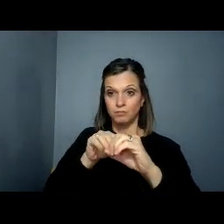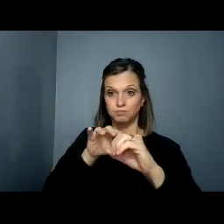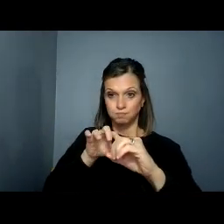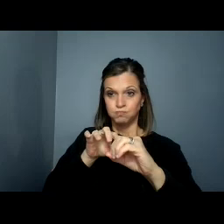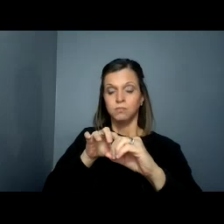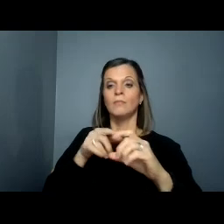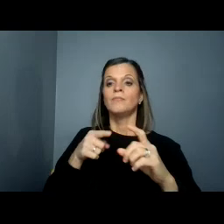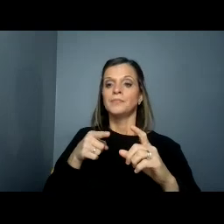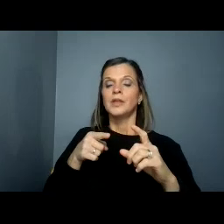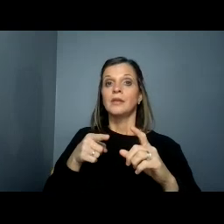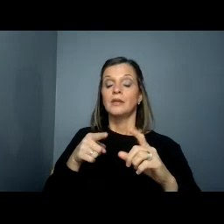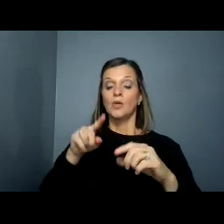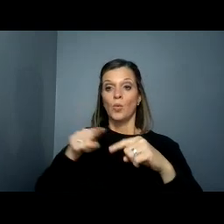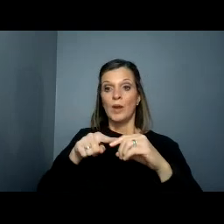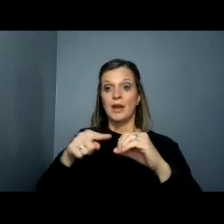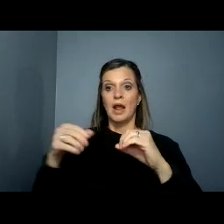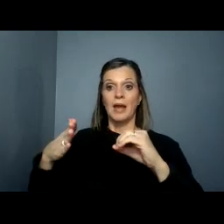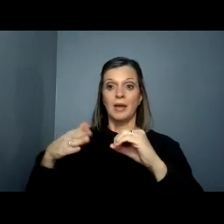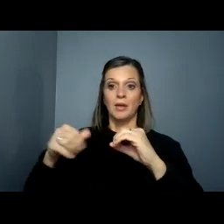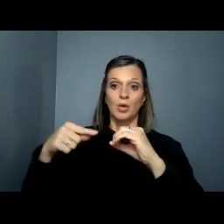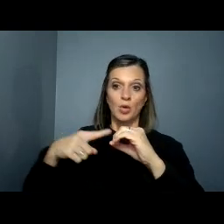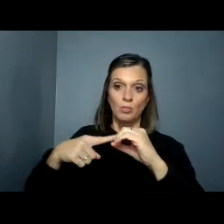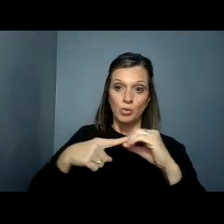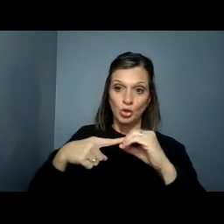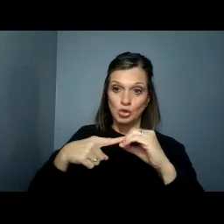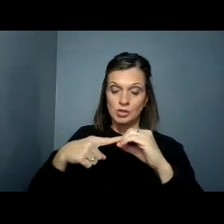So when I push on that drum, it's not going to move.